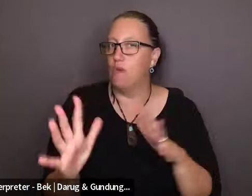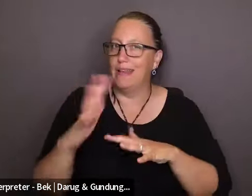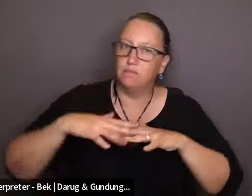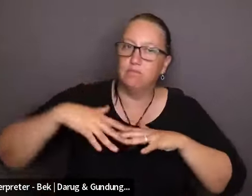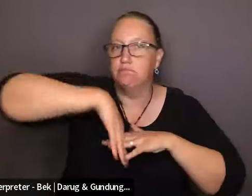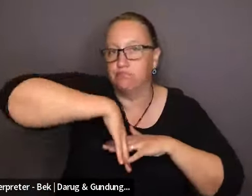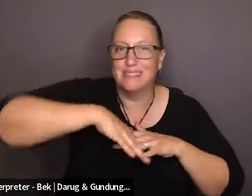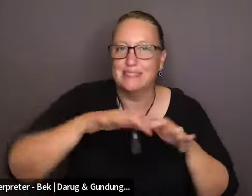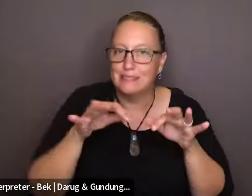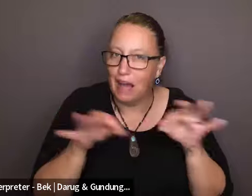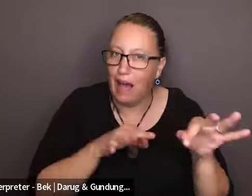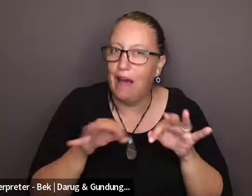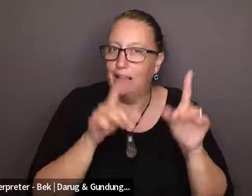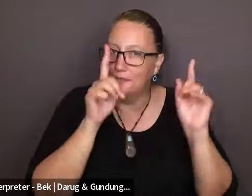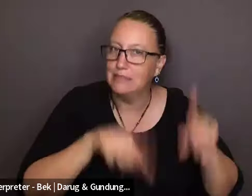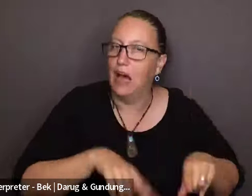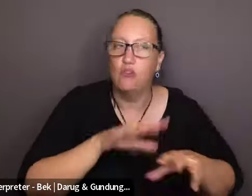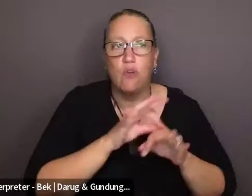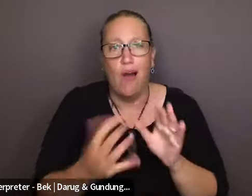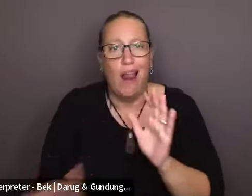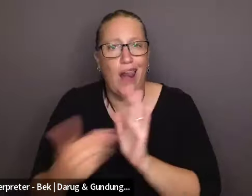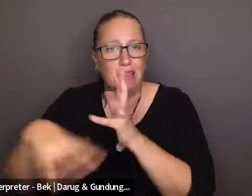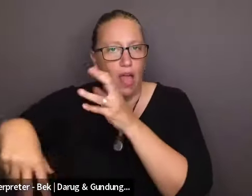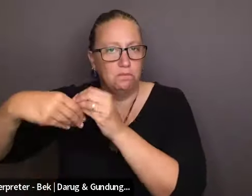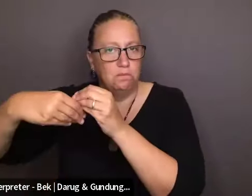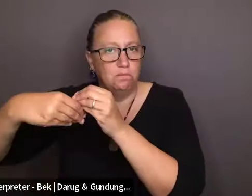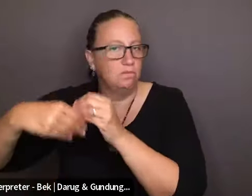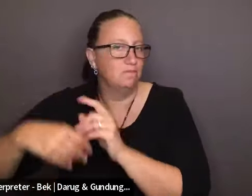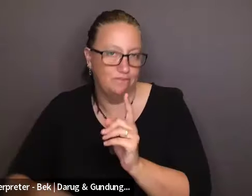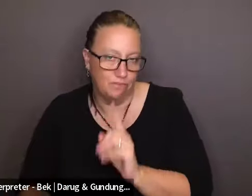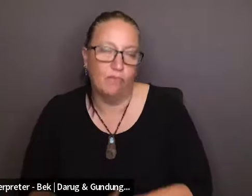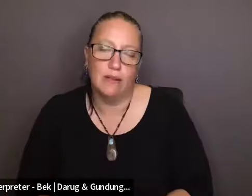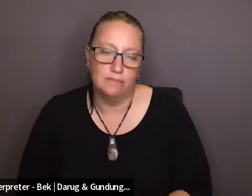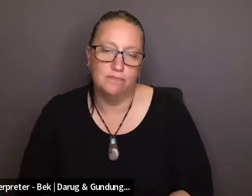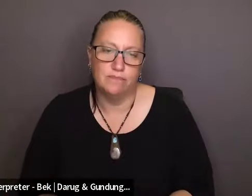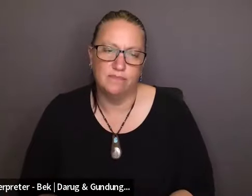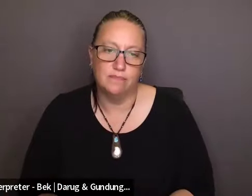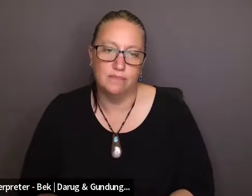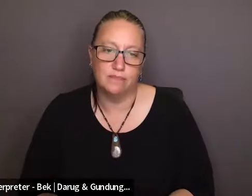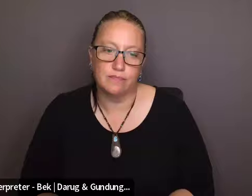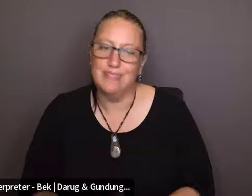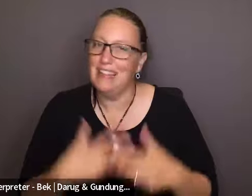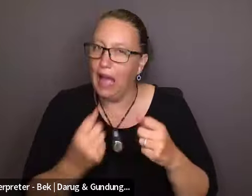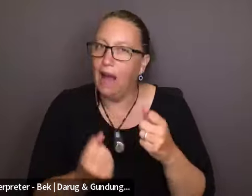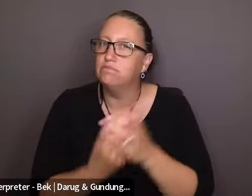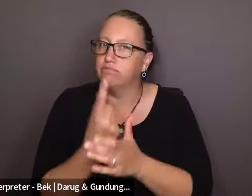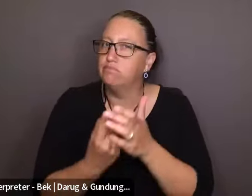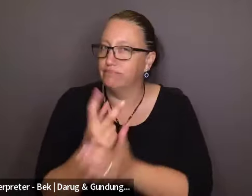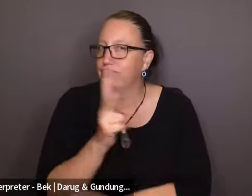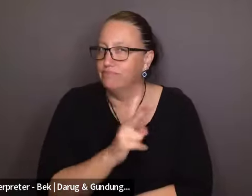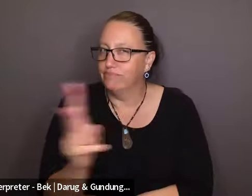progresses. These are all indicators that inclusion and leadership have been designed into the project, not added